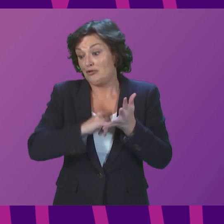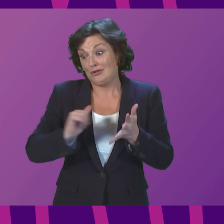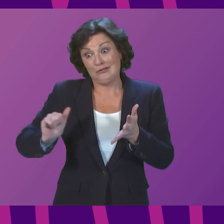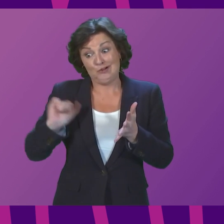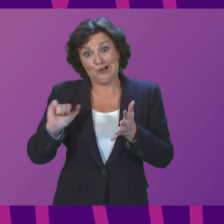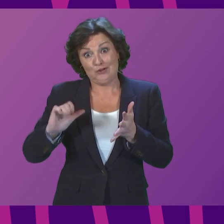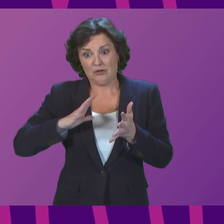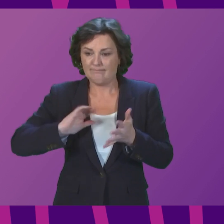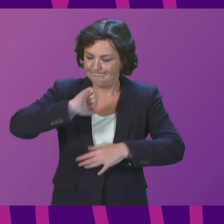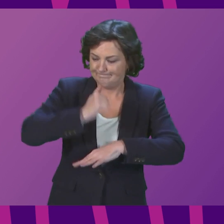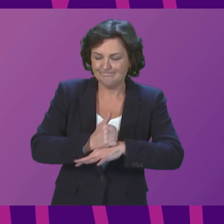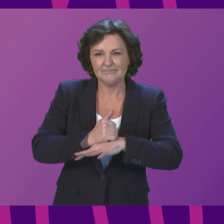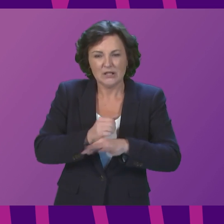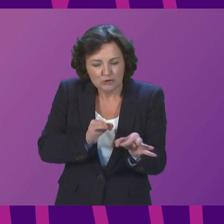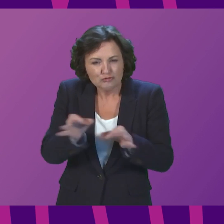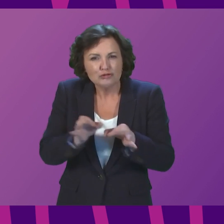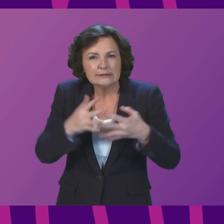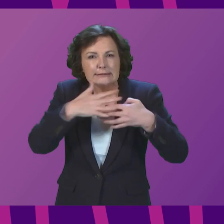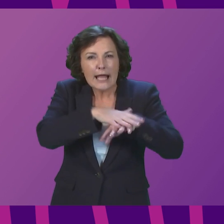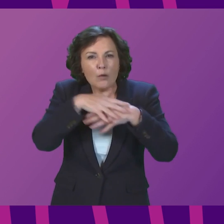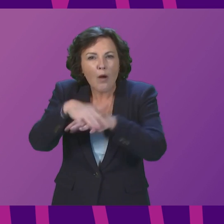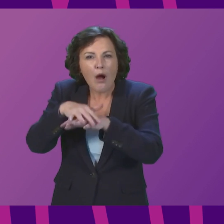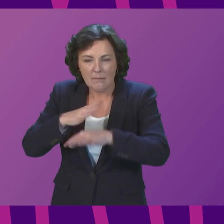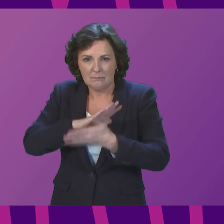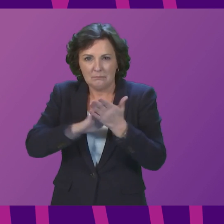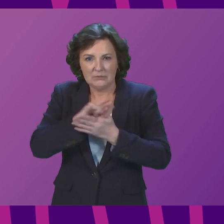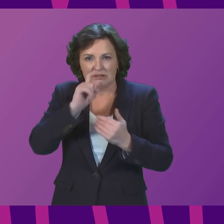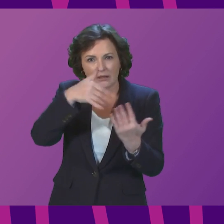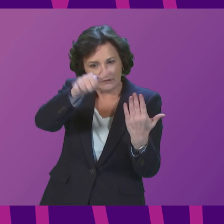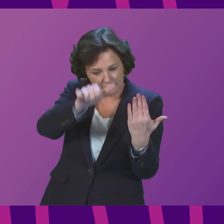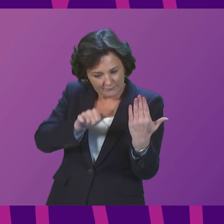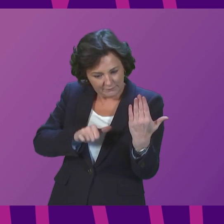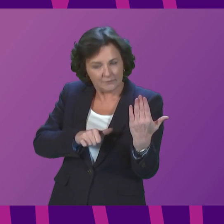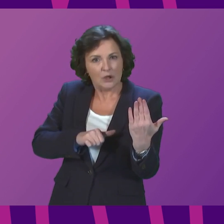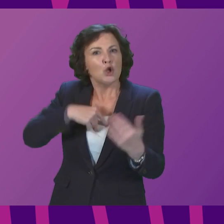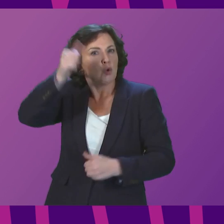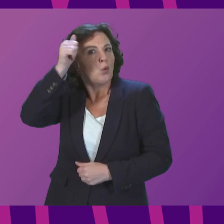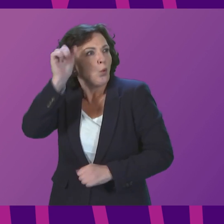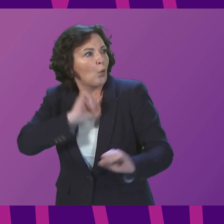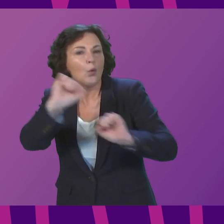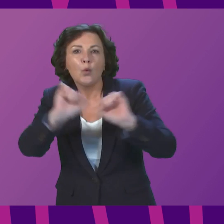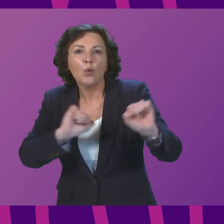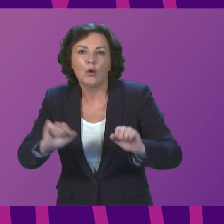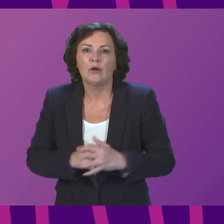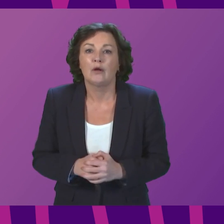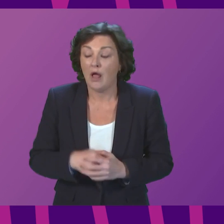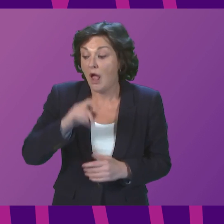identify those areas and to support the delivery of the framework that we outlined in the approach paper that we published recently.